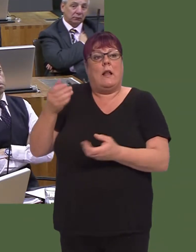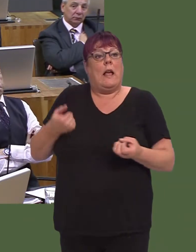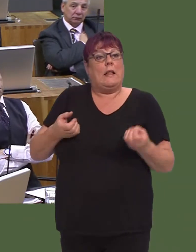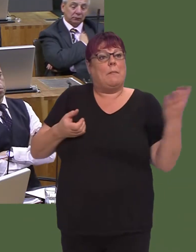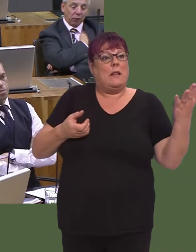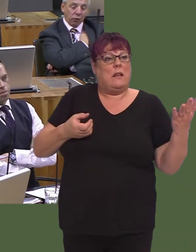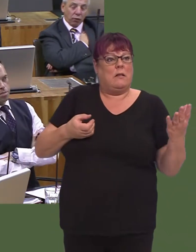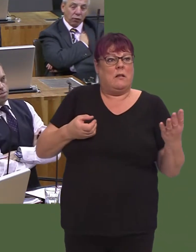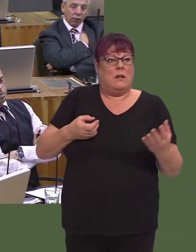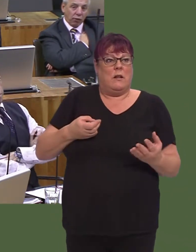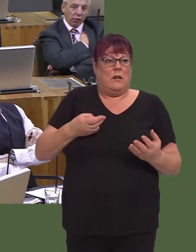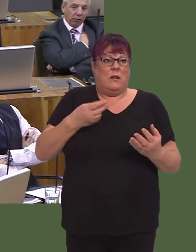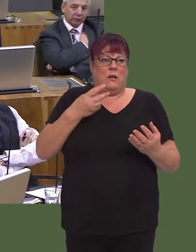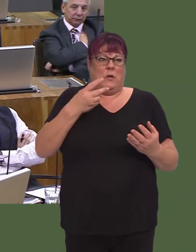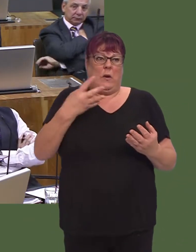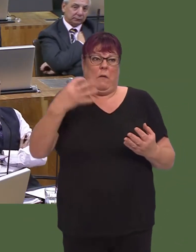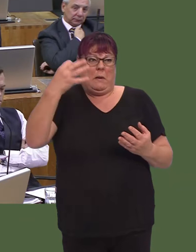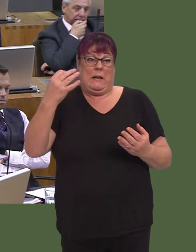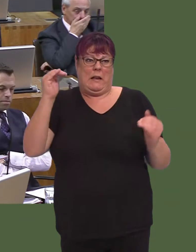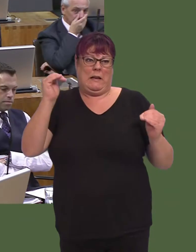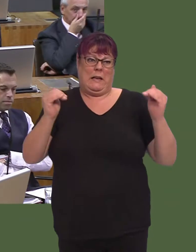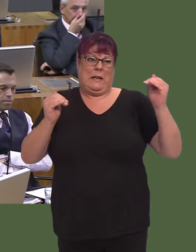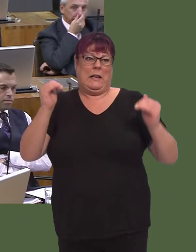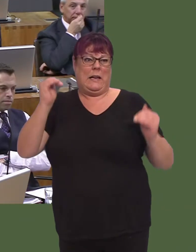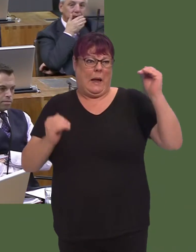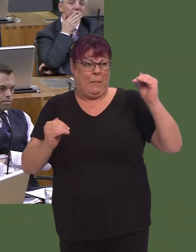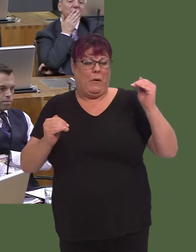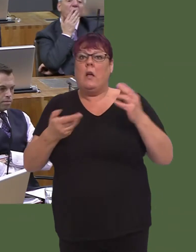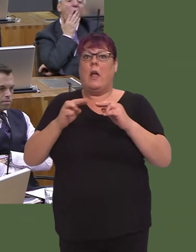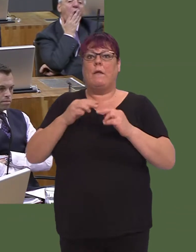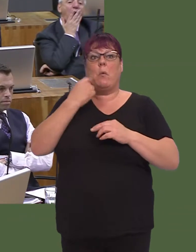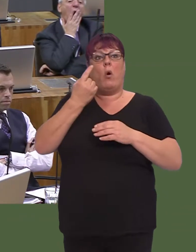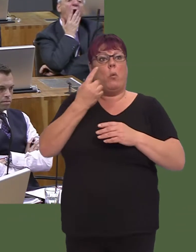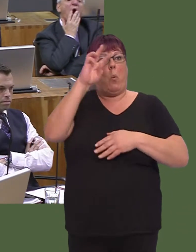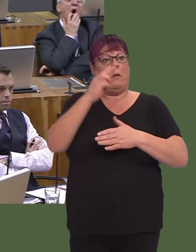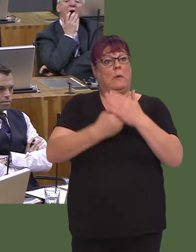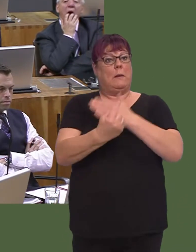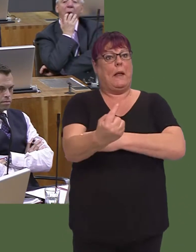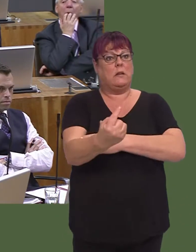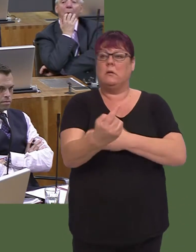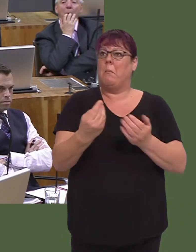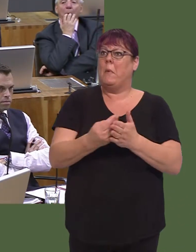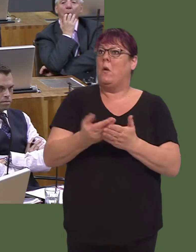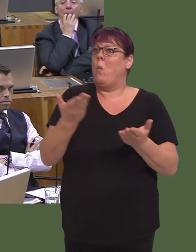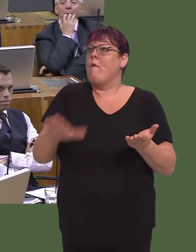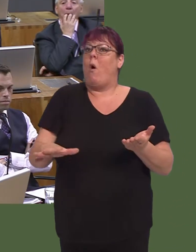raising in Wales. There's a 25 per cent gap. That has to be addressed in terms of, if we were to become independent tomorrow, how that